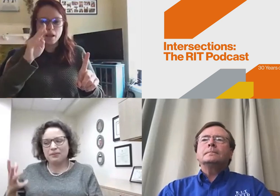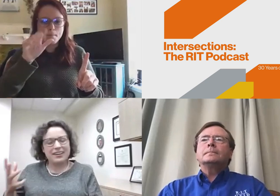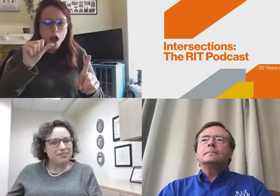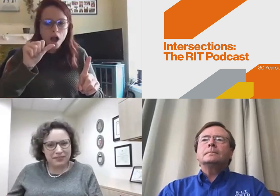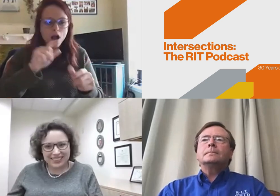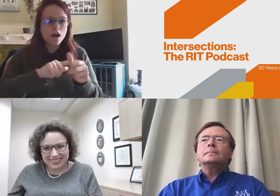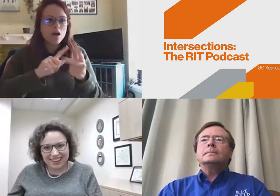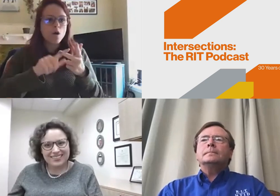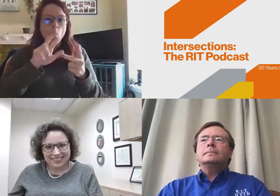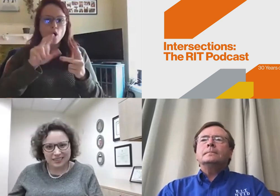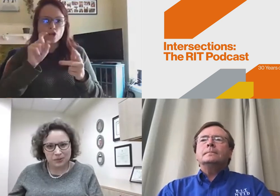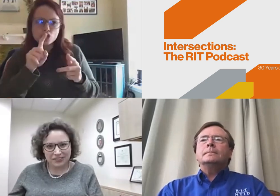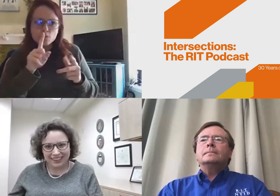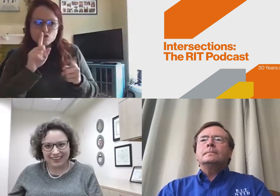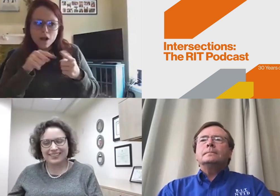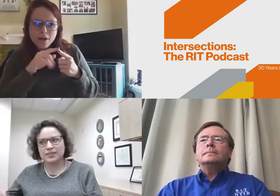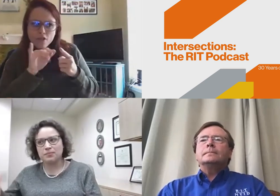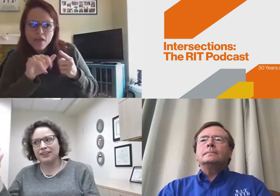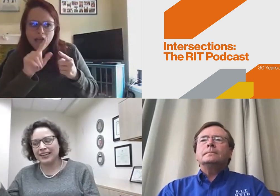when we discuss disability and accessibility.